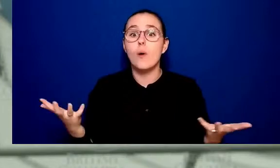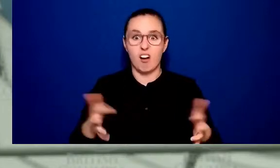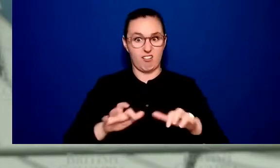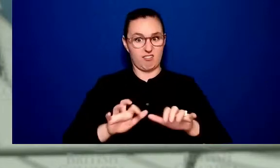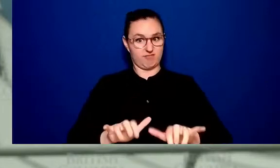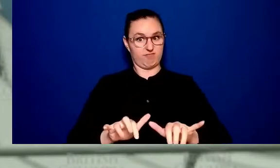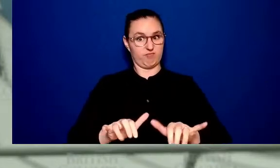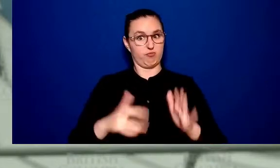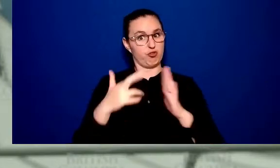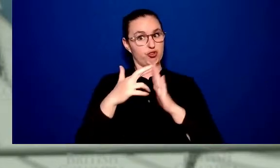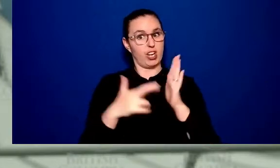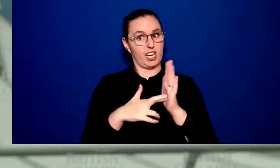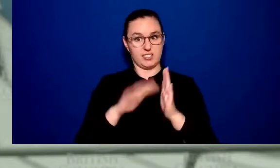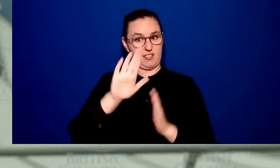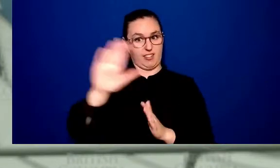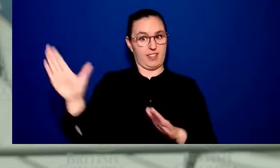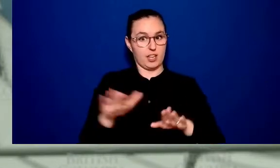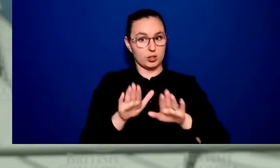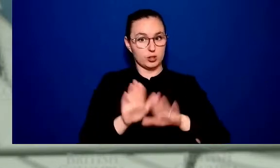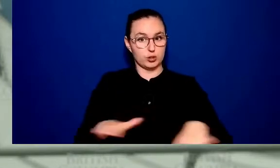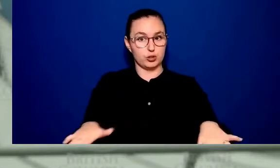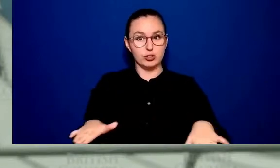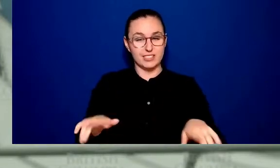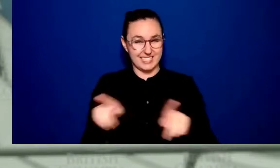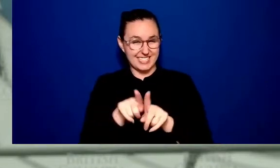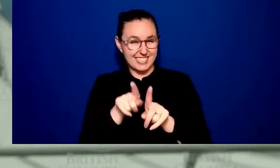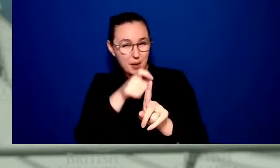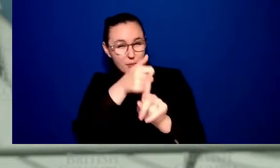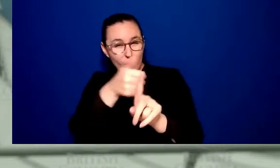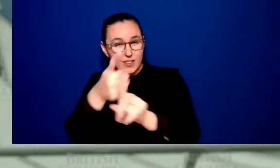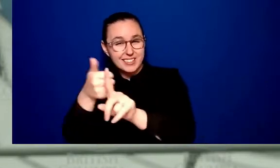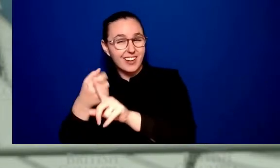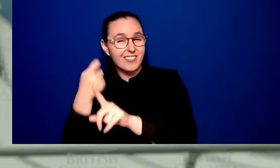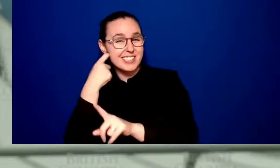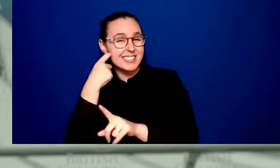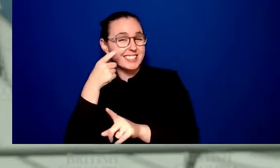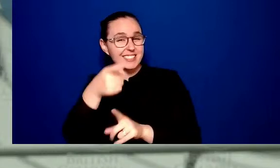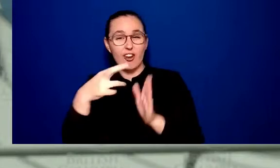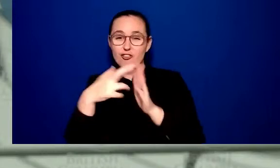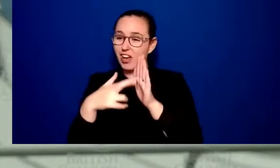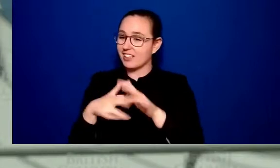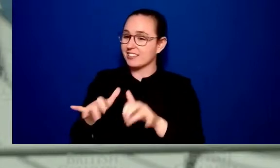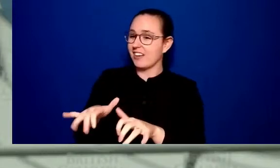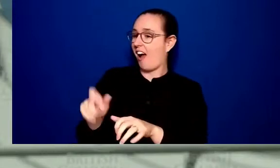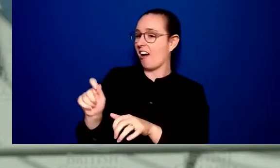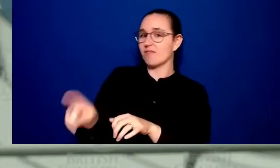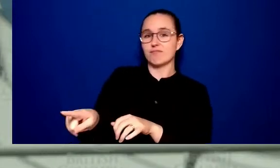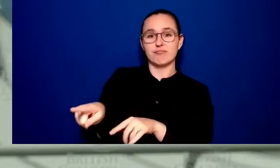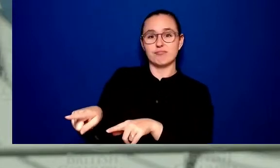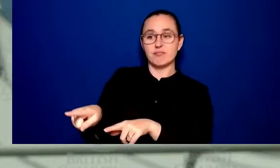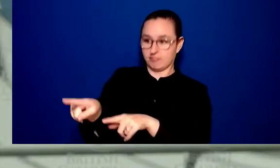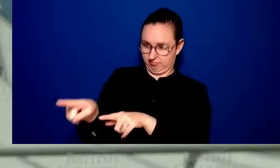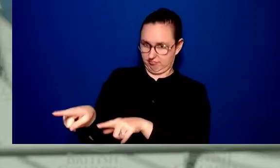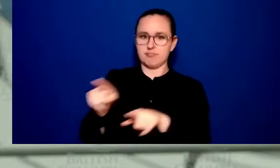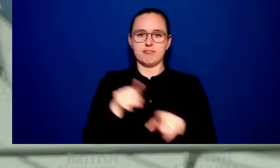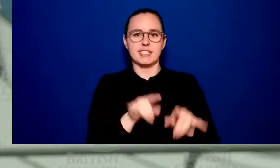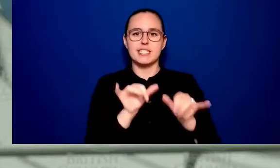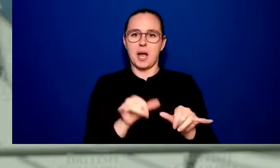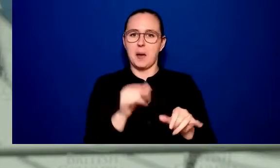ourselves or older Children over the past year and a half. Notification of eligibility to